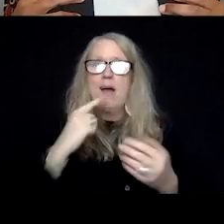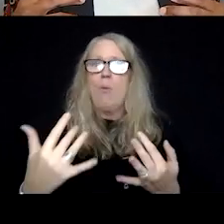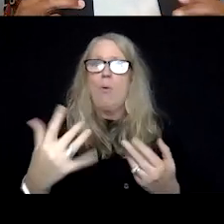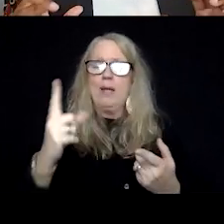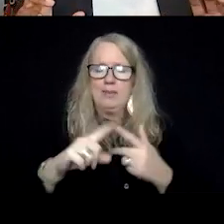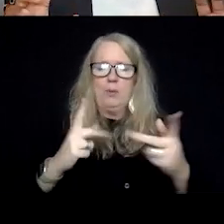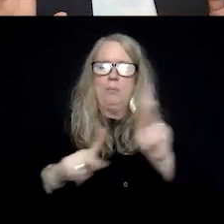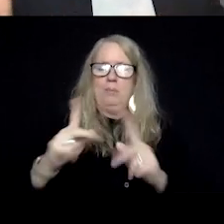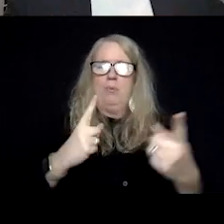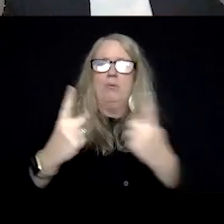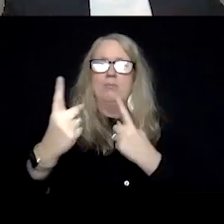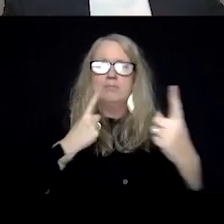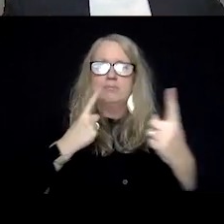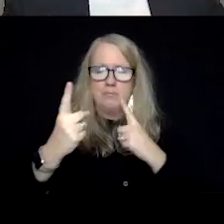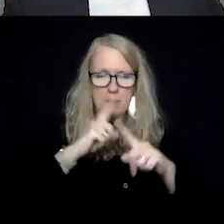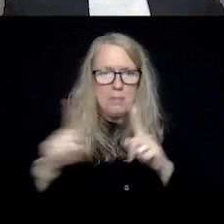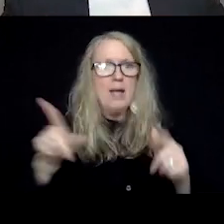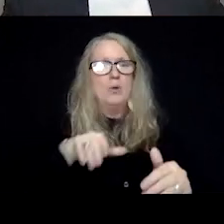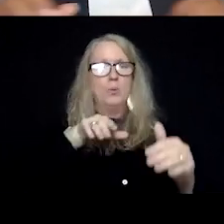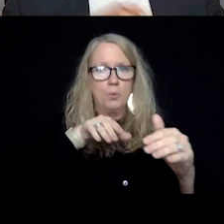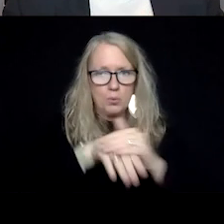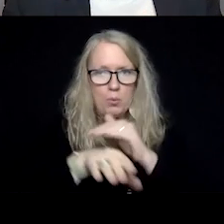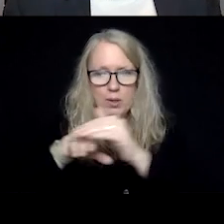COME TO US, BUT US GOING TO THE PLACES THAT PEOPLE ARE.